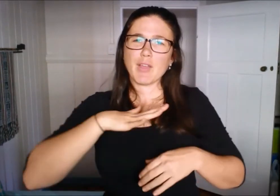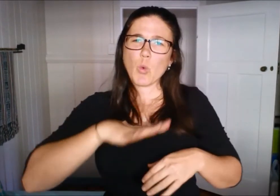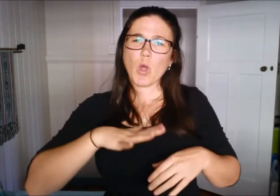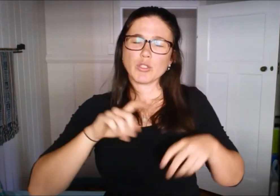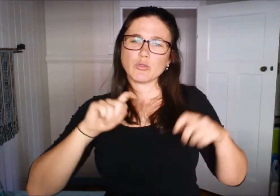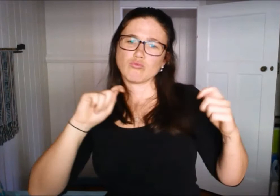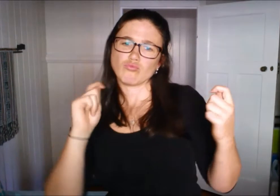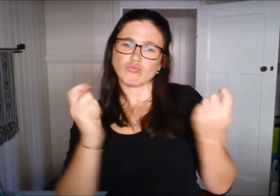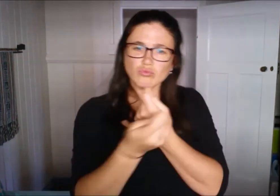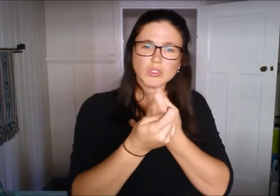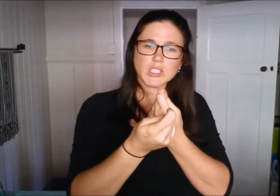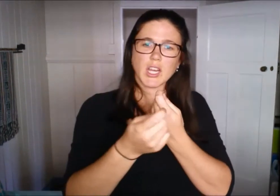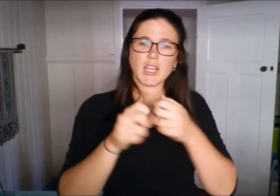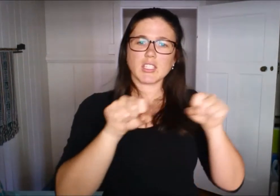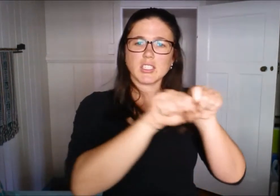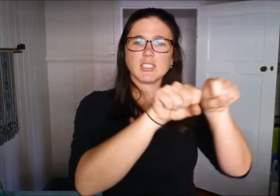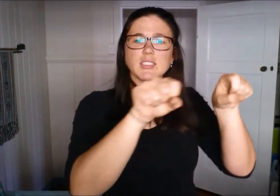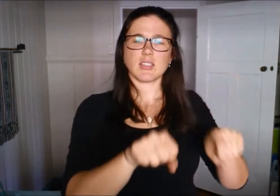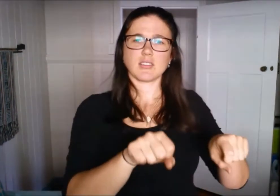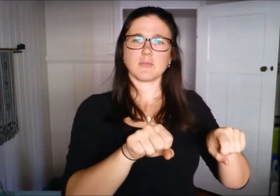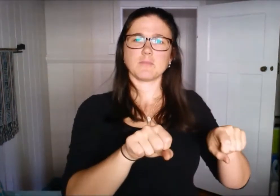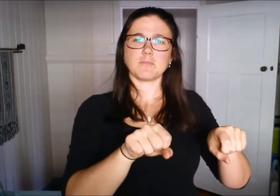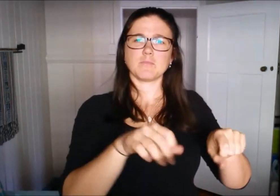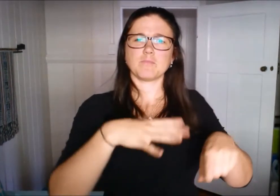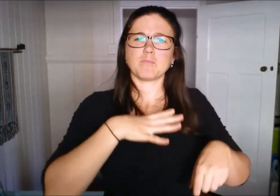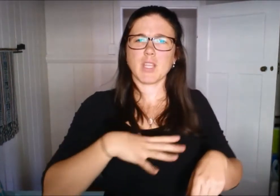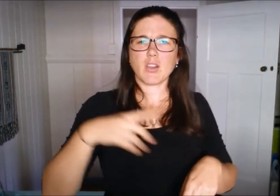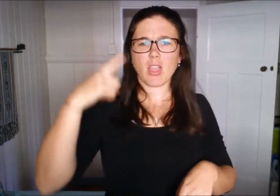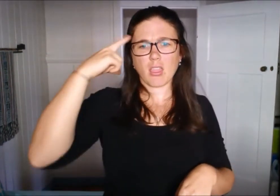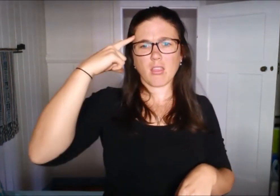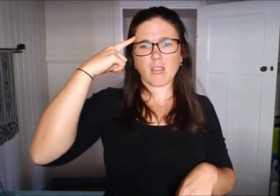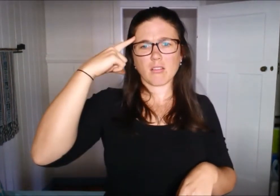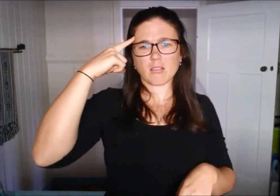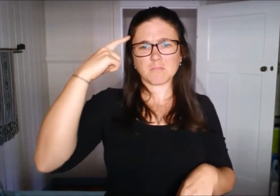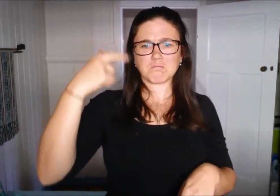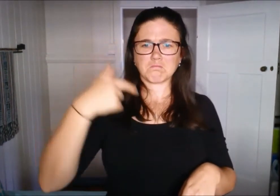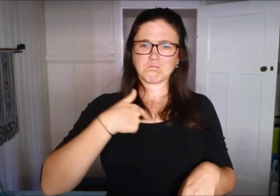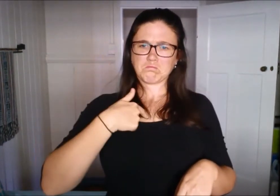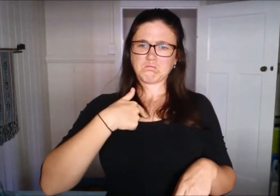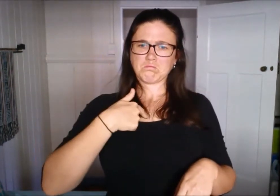We need to think about how we change systems.